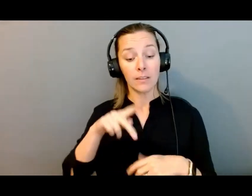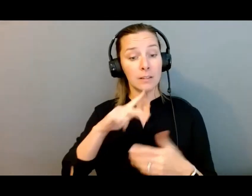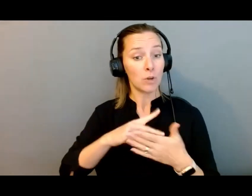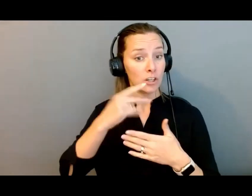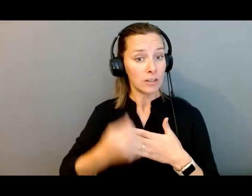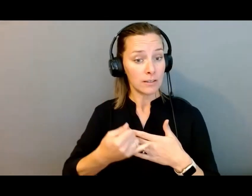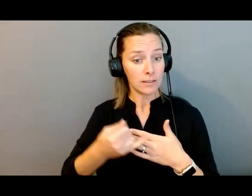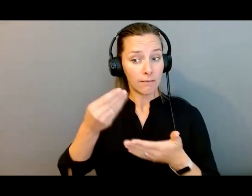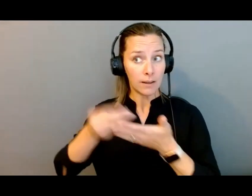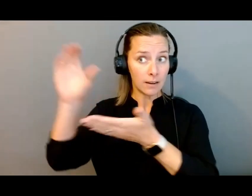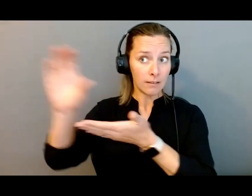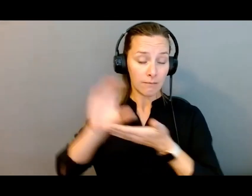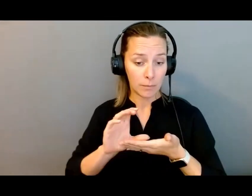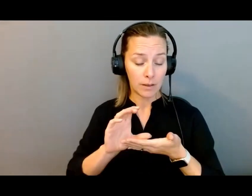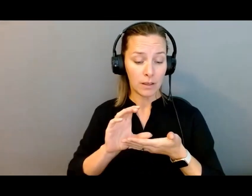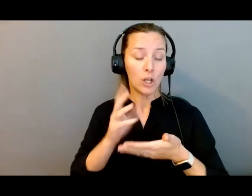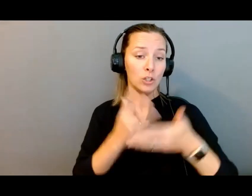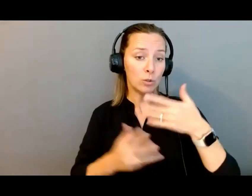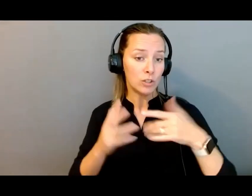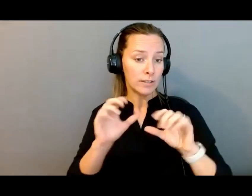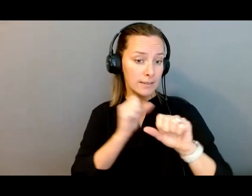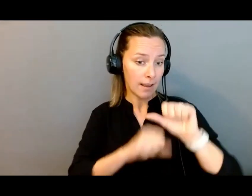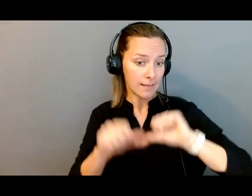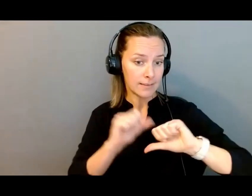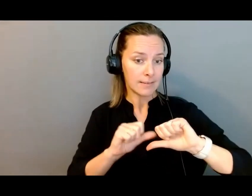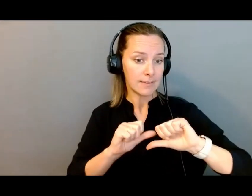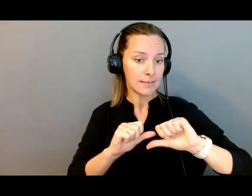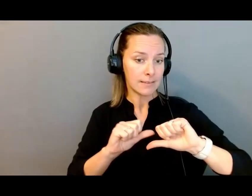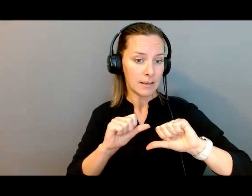with a Social Science and Humanities Research Council Connection Grant.